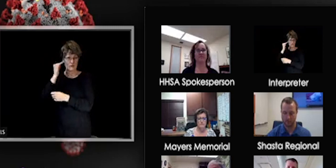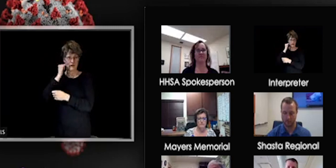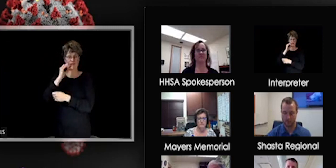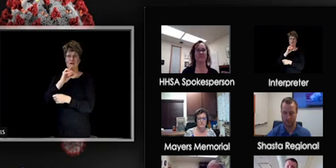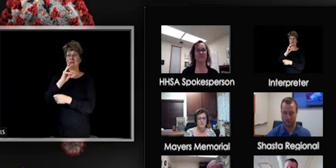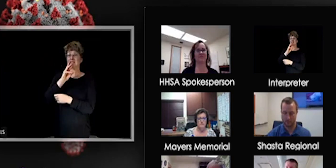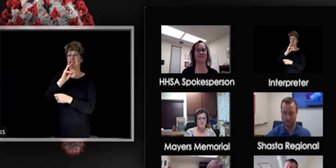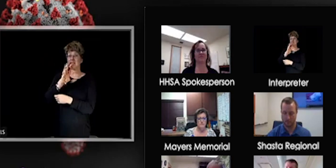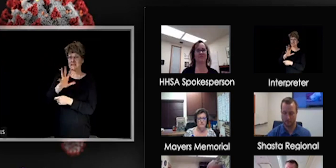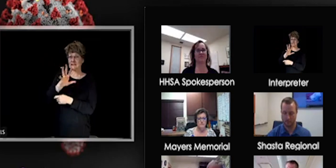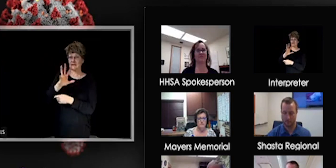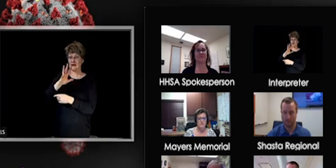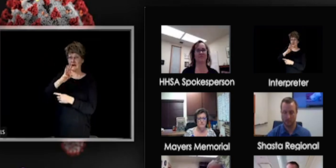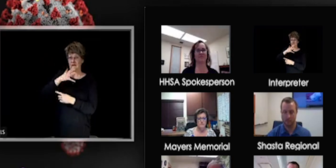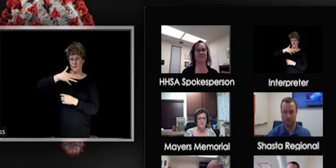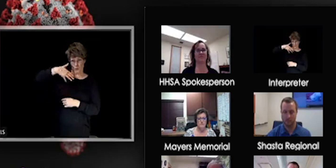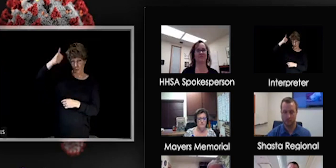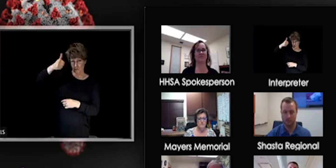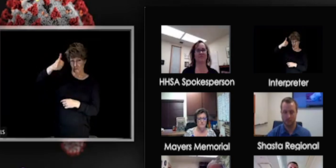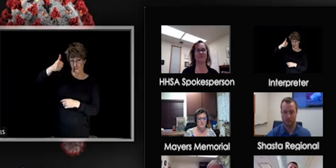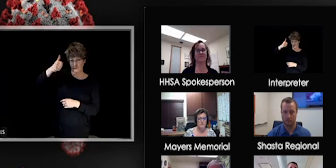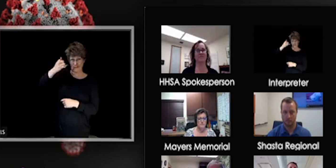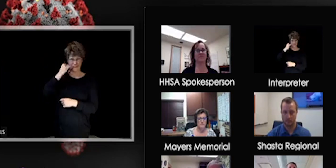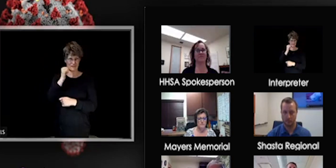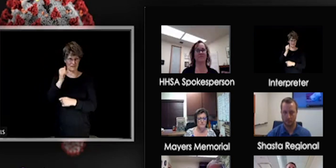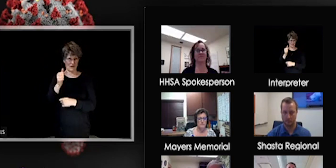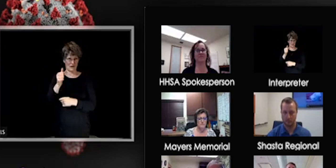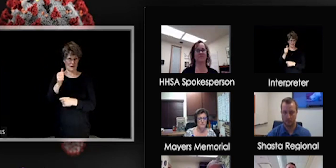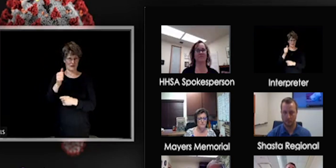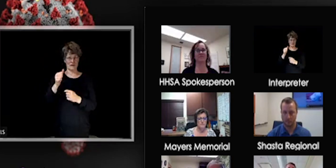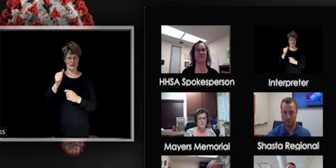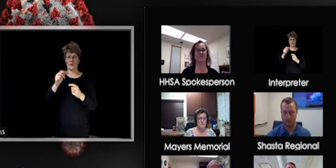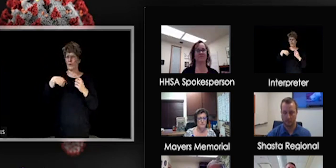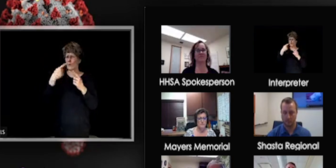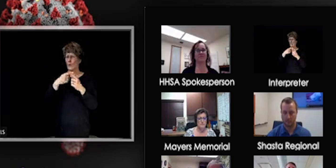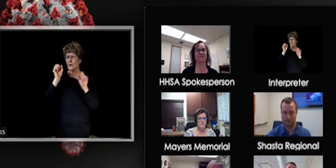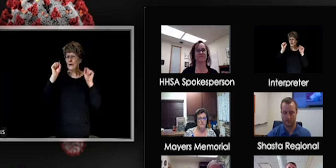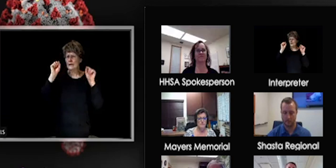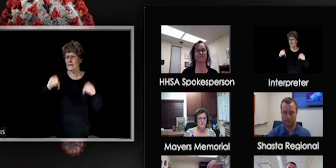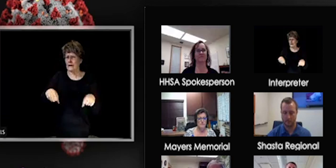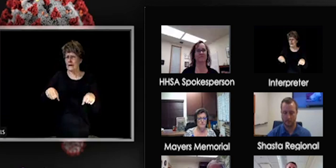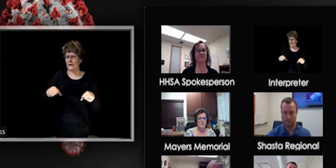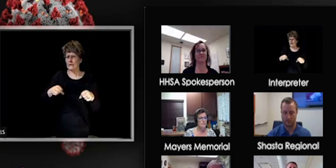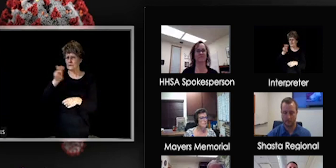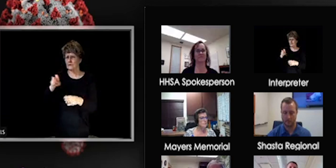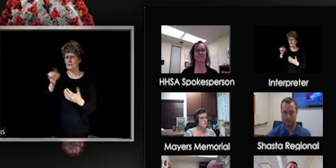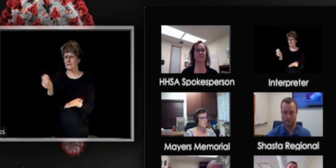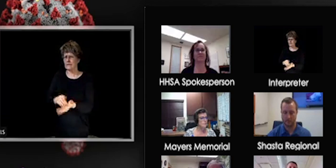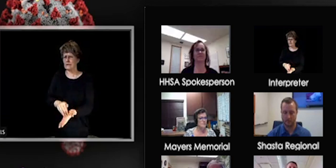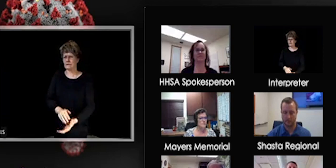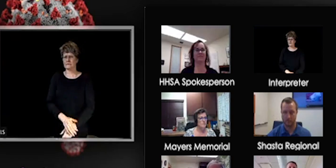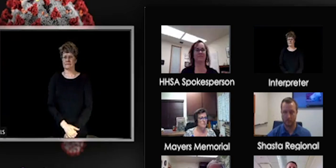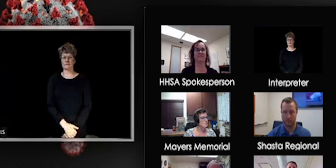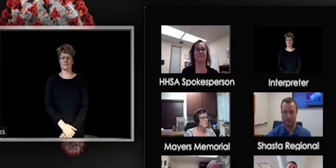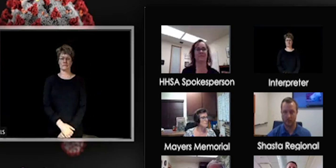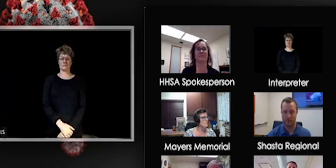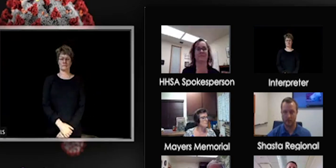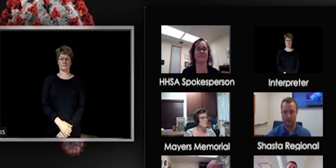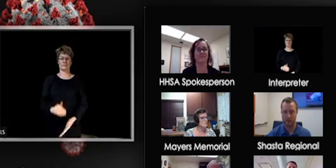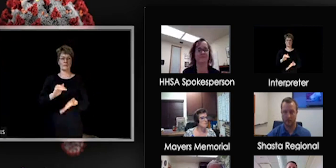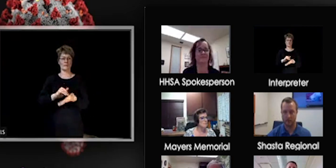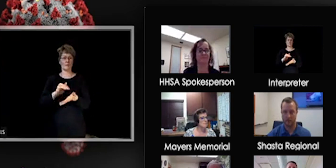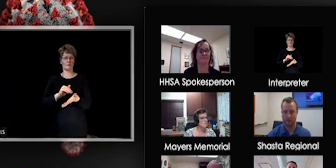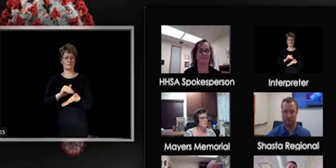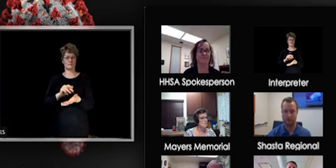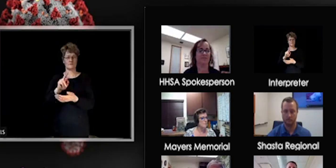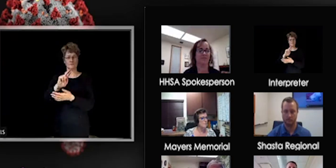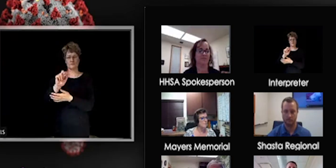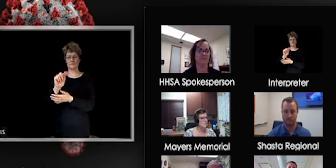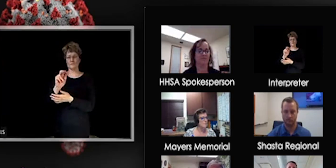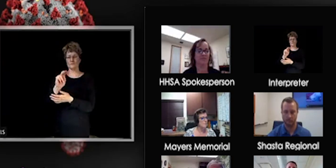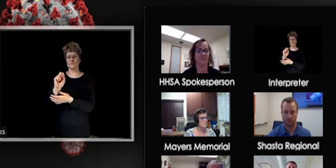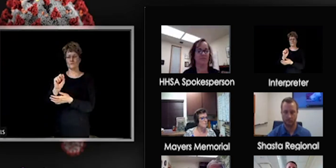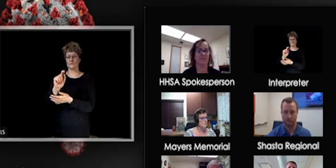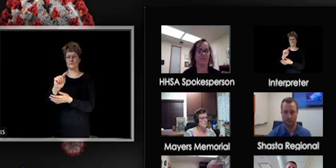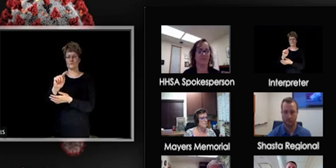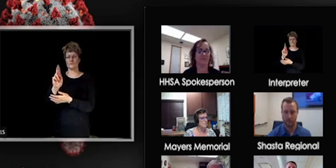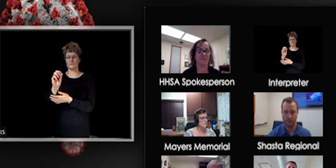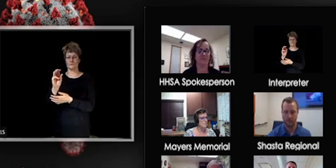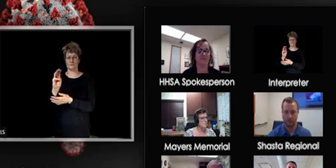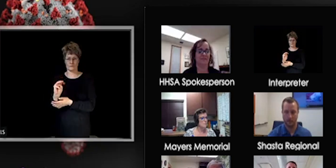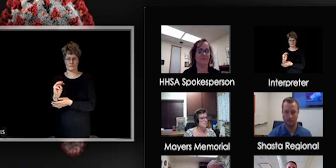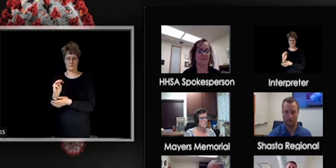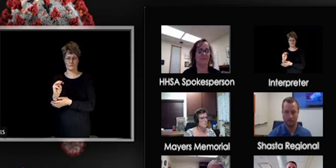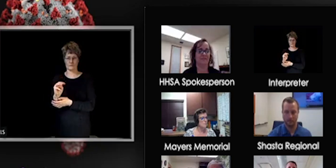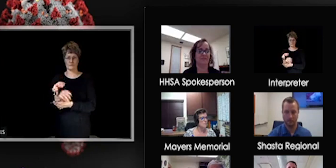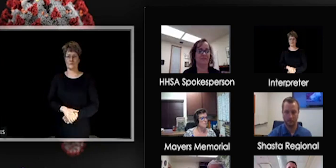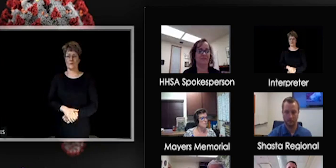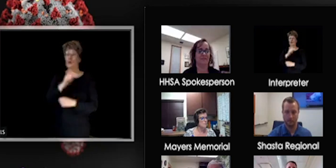those restrictions be lifted? Nonessential travel, especially for vulnerable